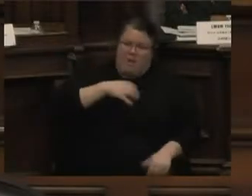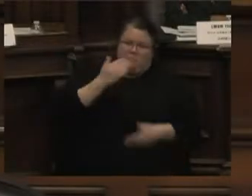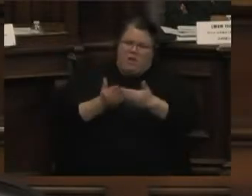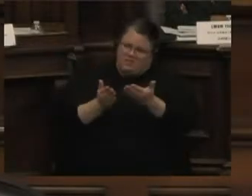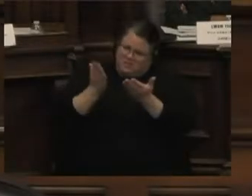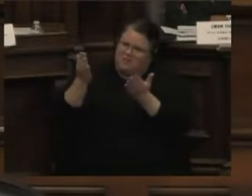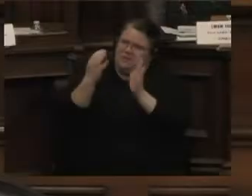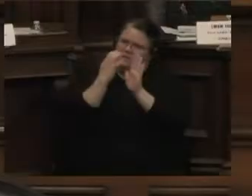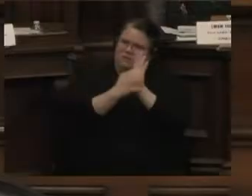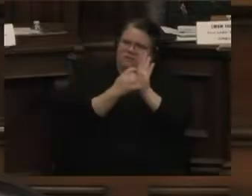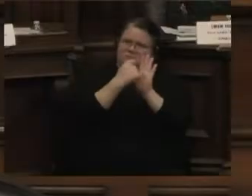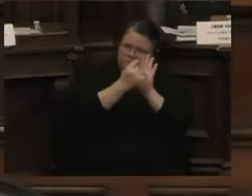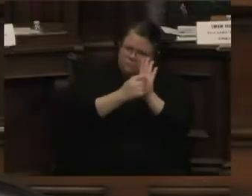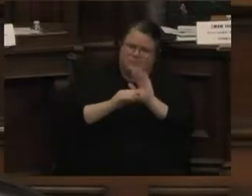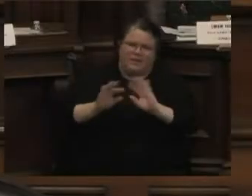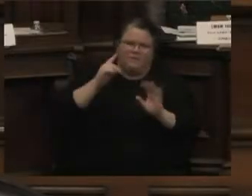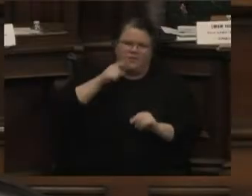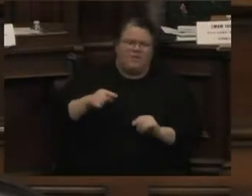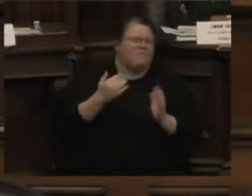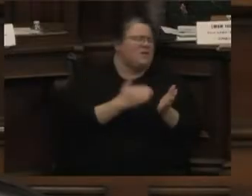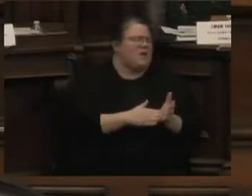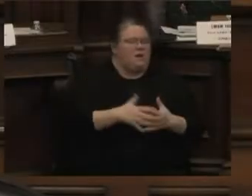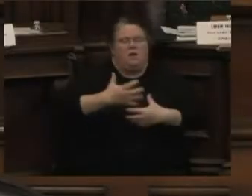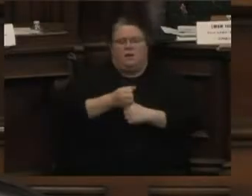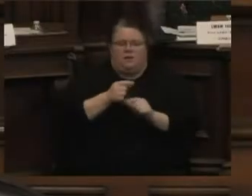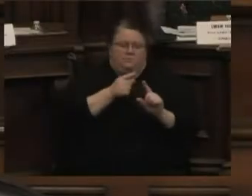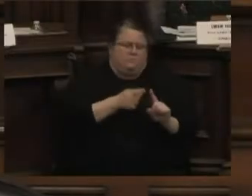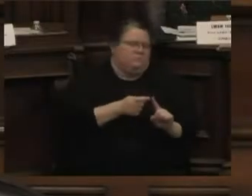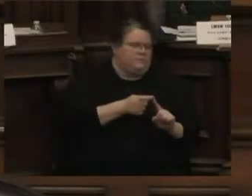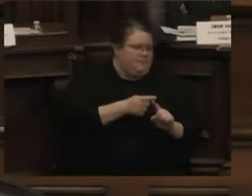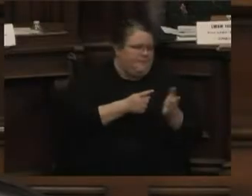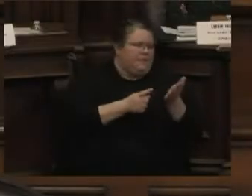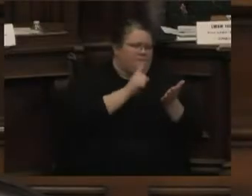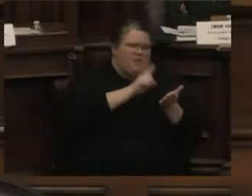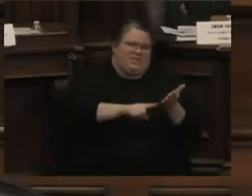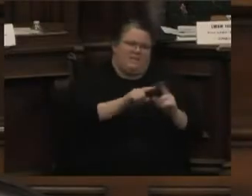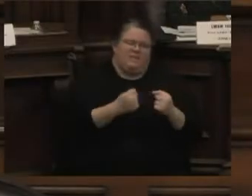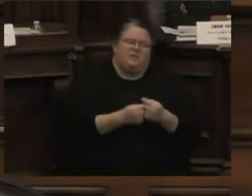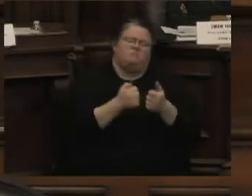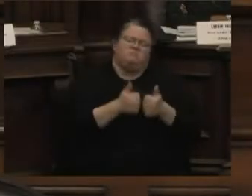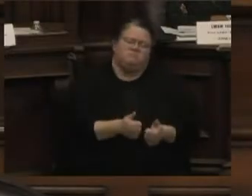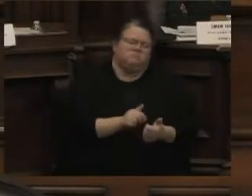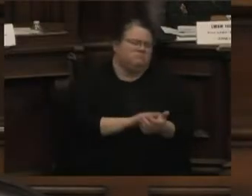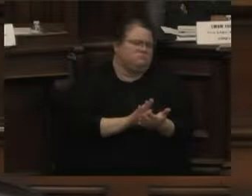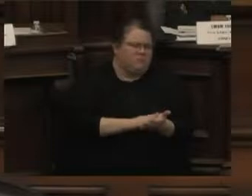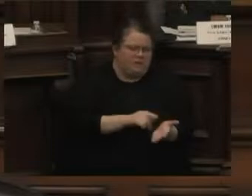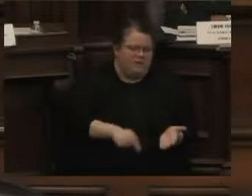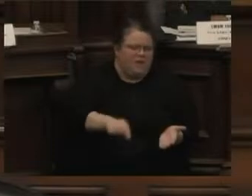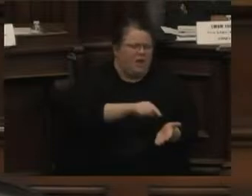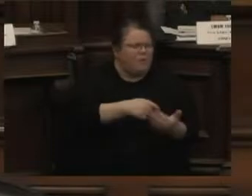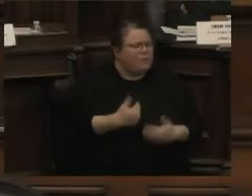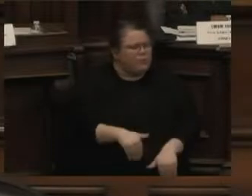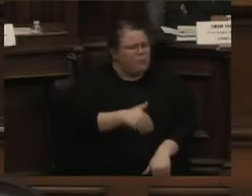thing as the appeals process more or less said, but I just